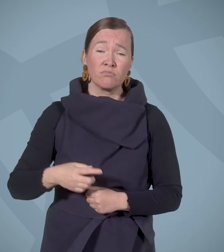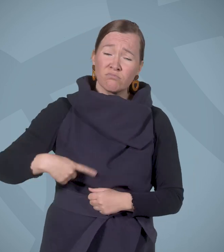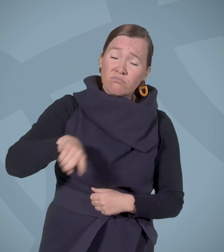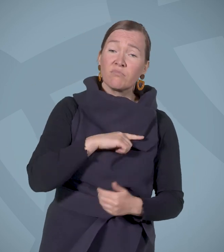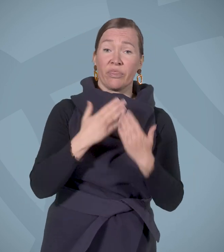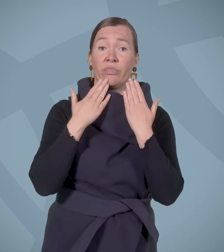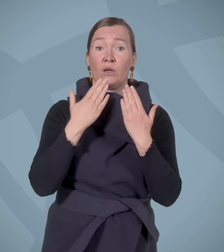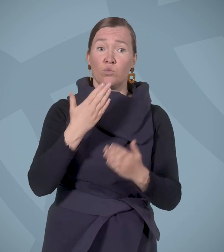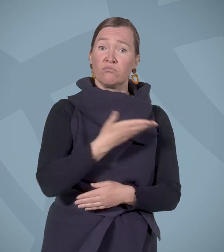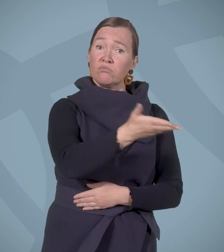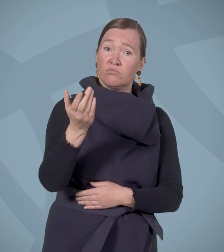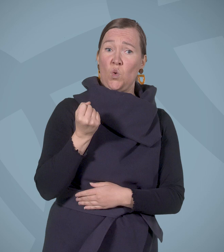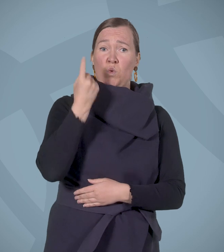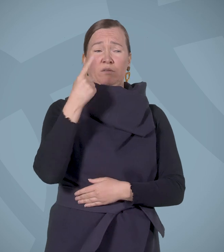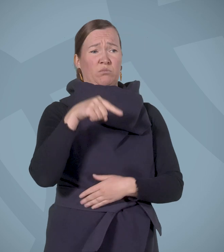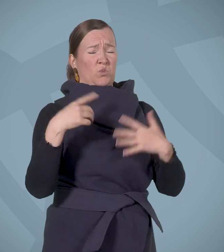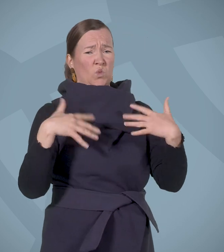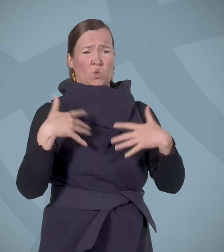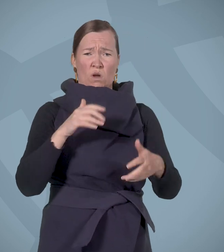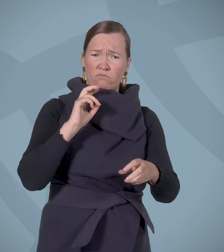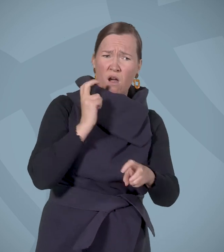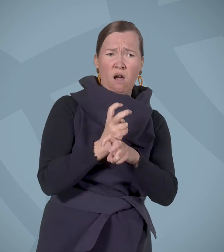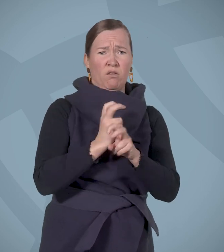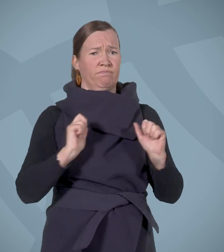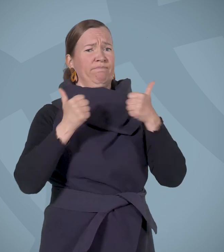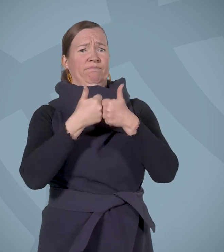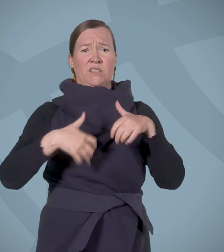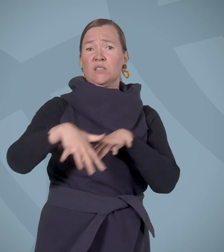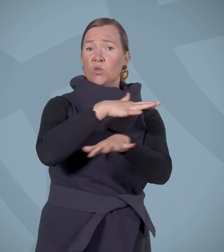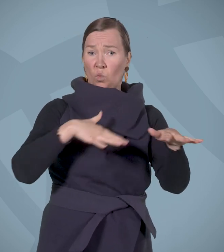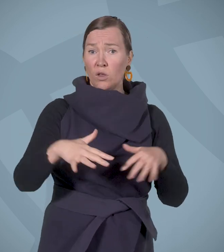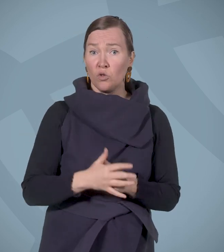We appreciate your understanding in this challenging situation.